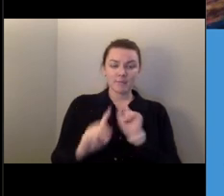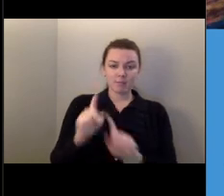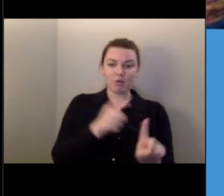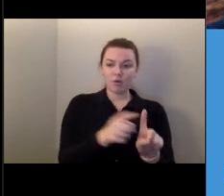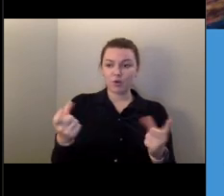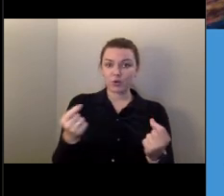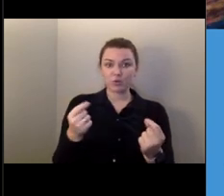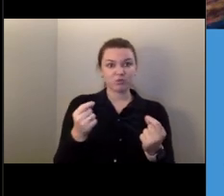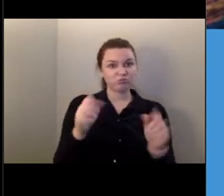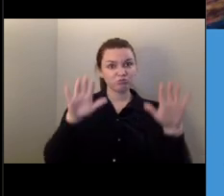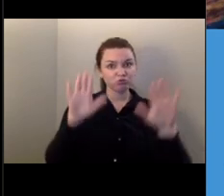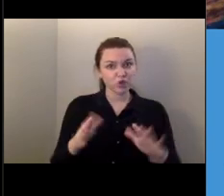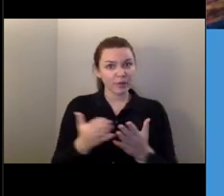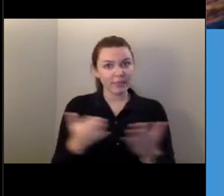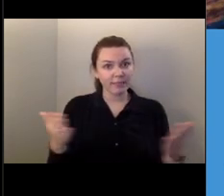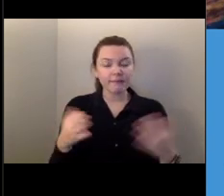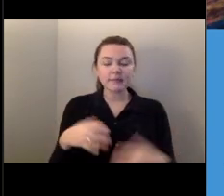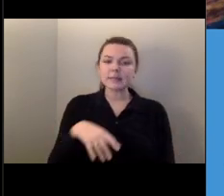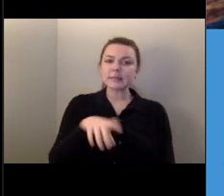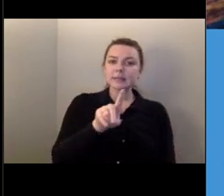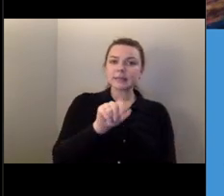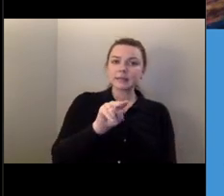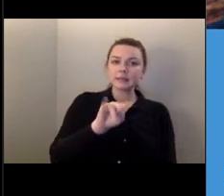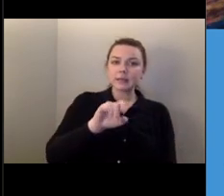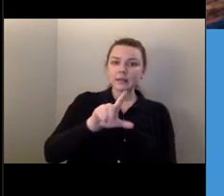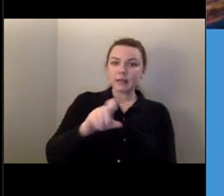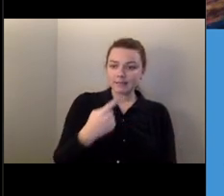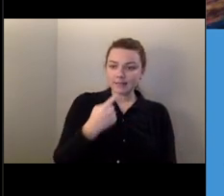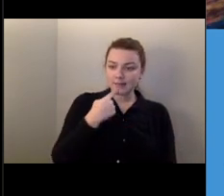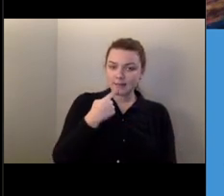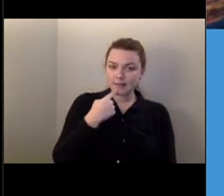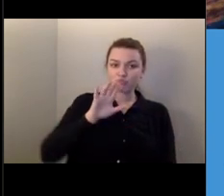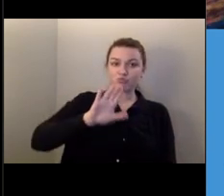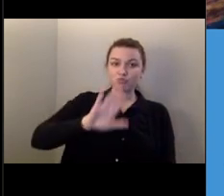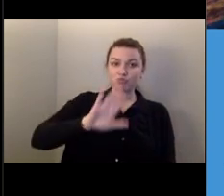So Danielle wrote that they plant wiliwili trees,